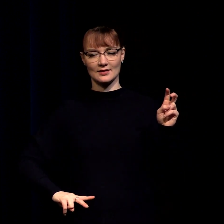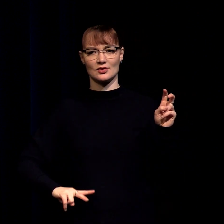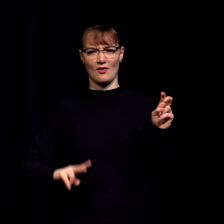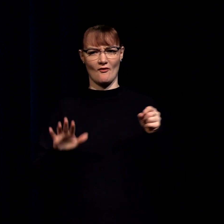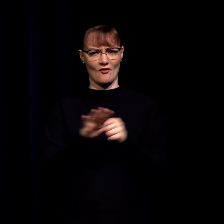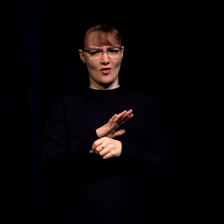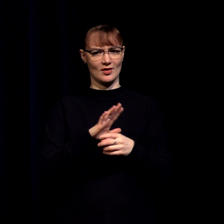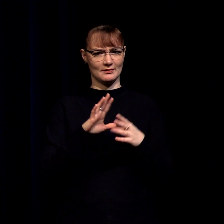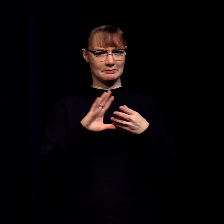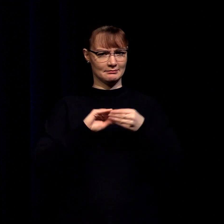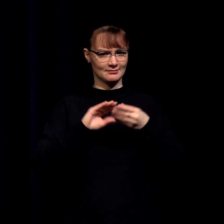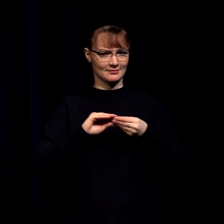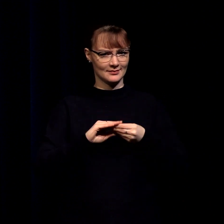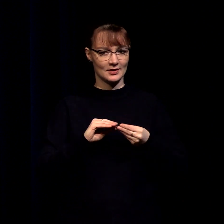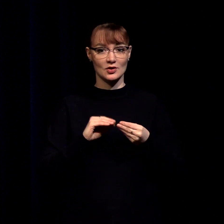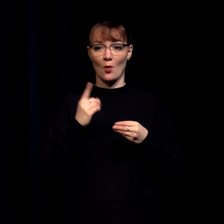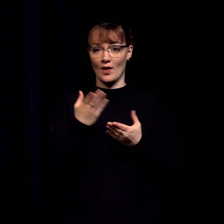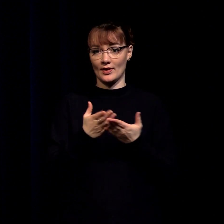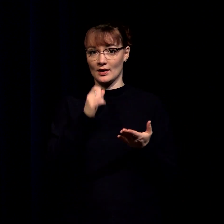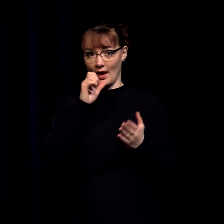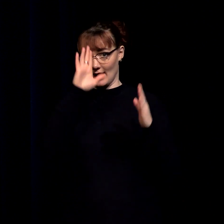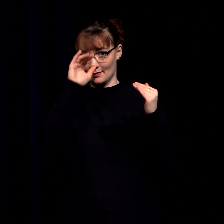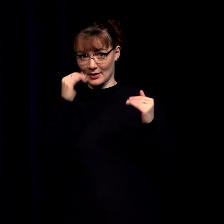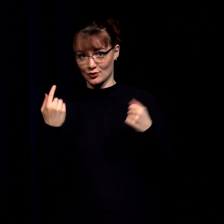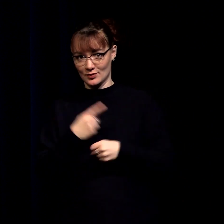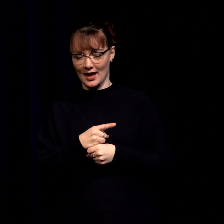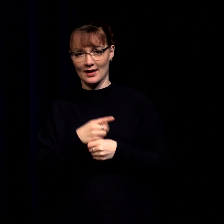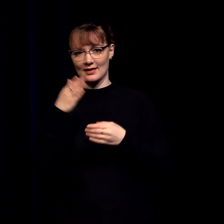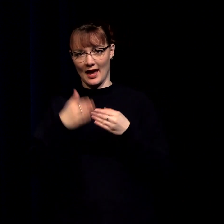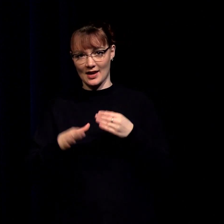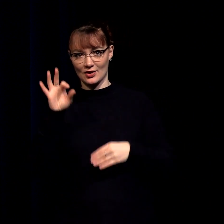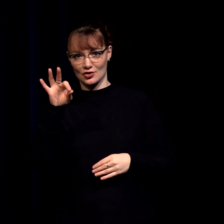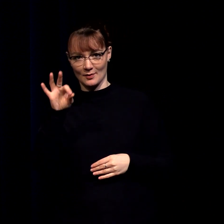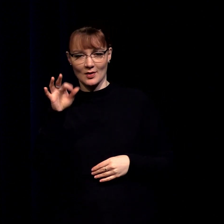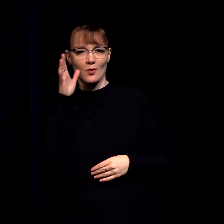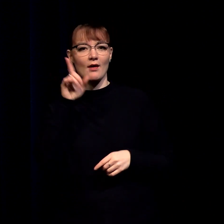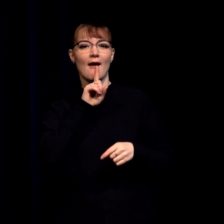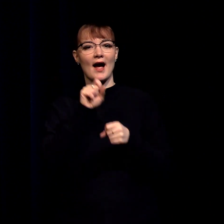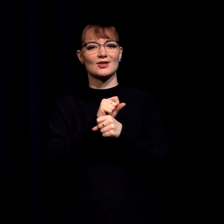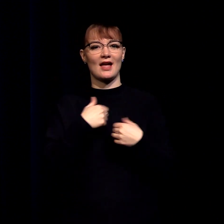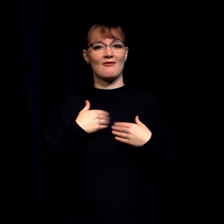we're doing that's unexpected today is at the end of the sermon, we're going to actually get to baptize a couple of